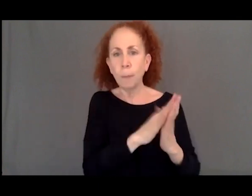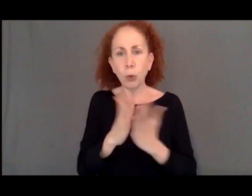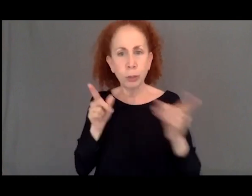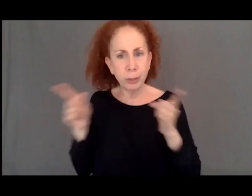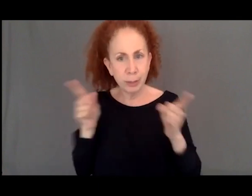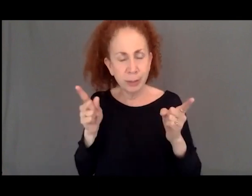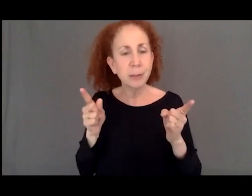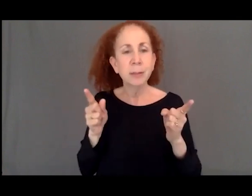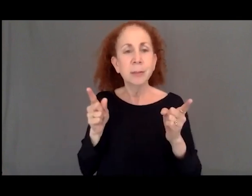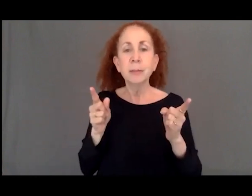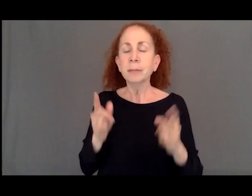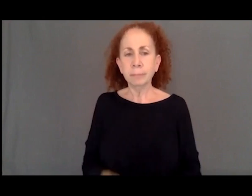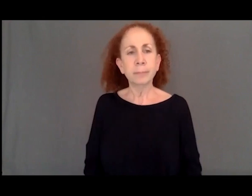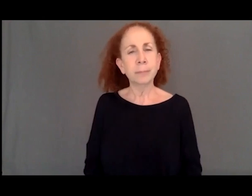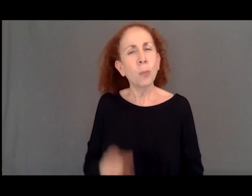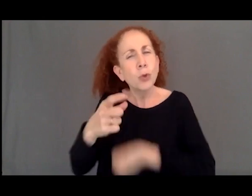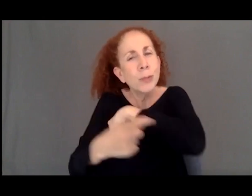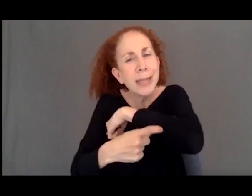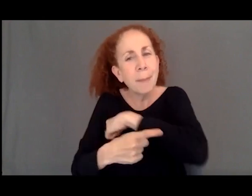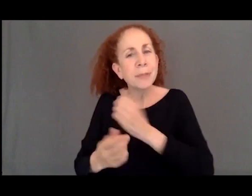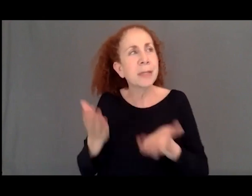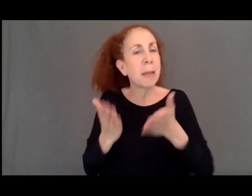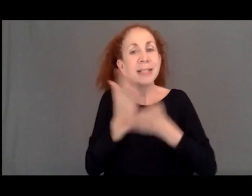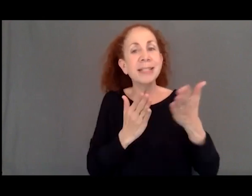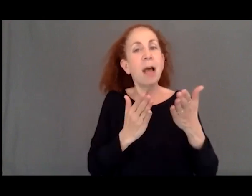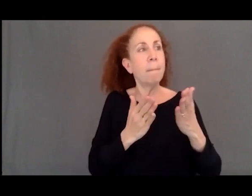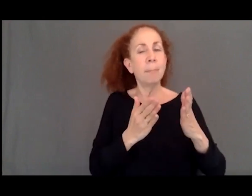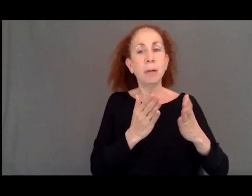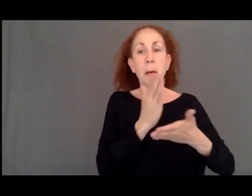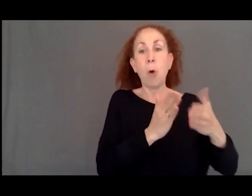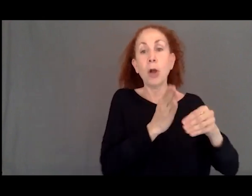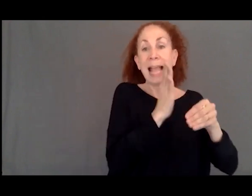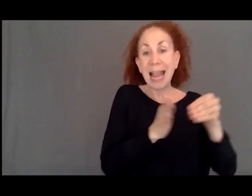but then across these-- were you tempted at some of those endings in The Committed to end?